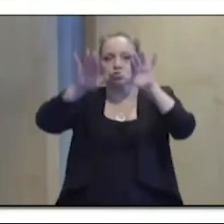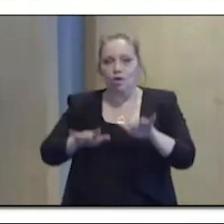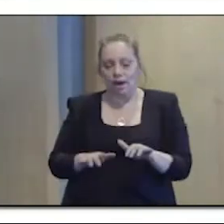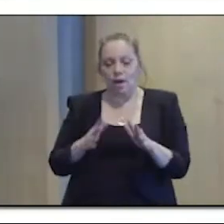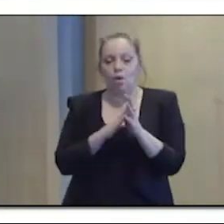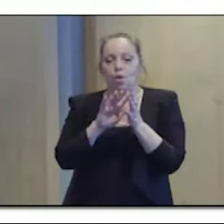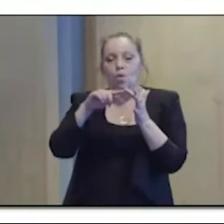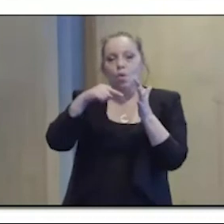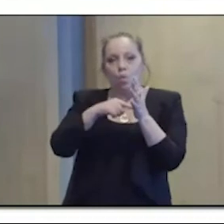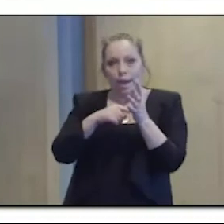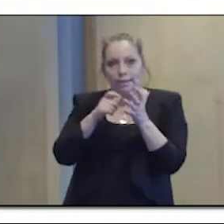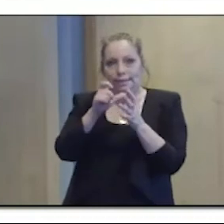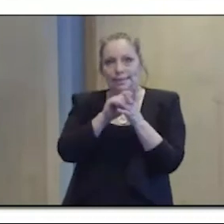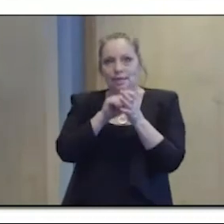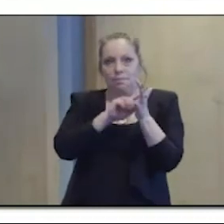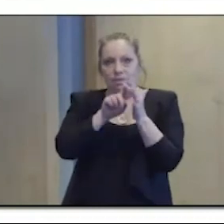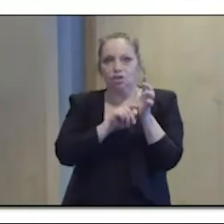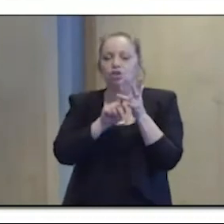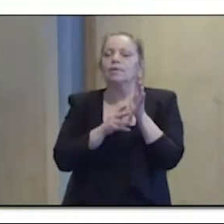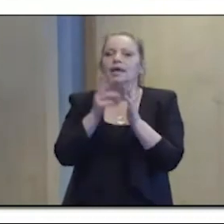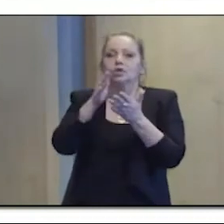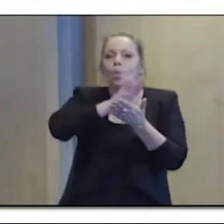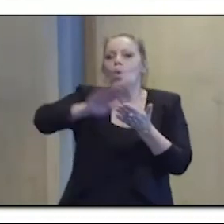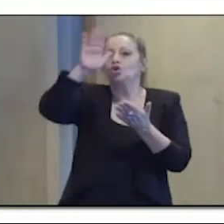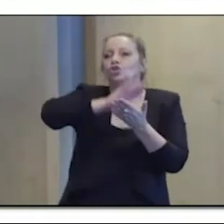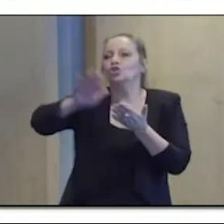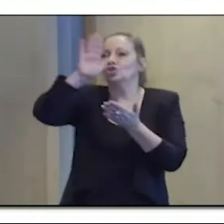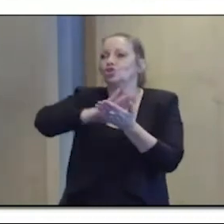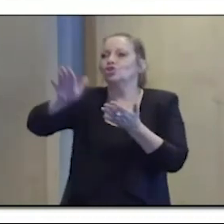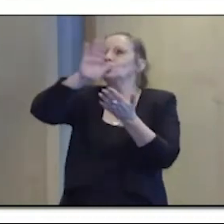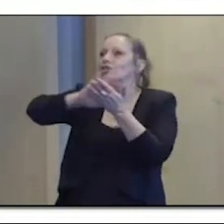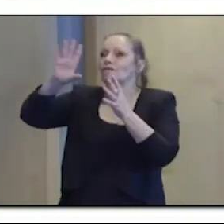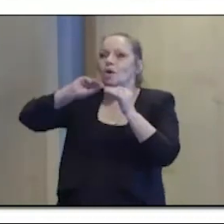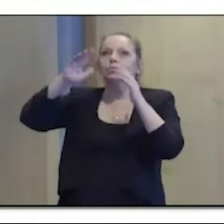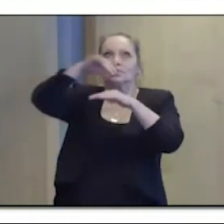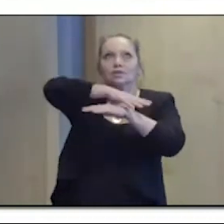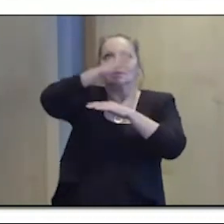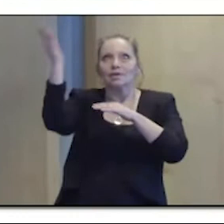which literally washes particles out of the sky. tThere's also dry deposition which is just that